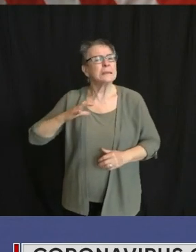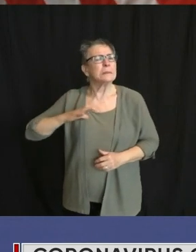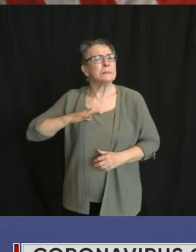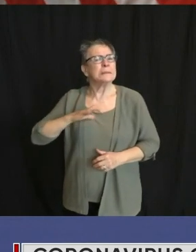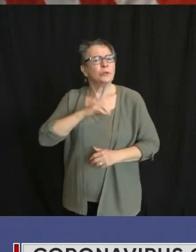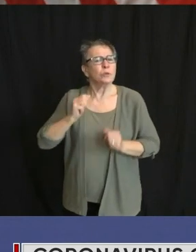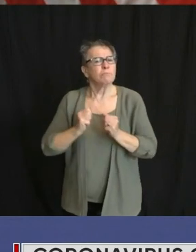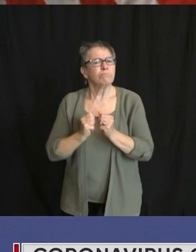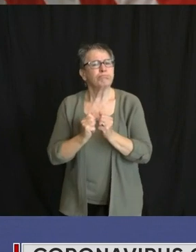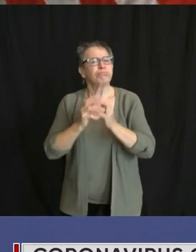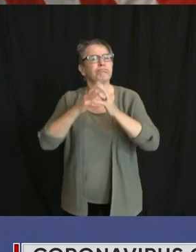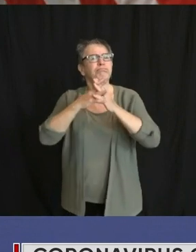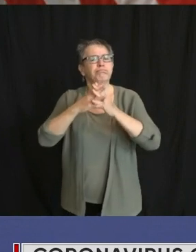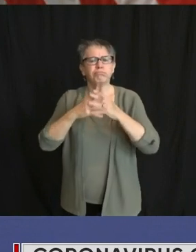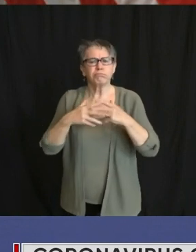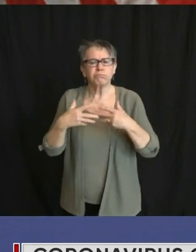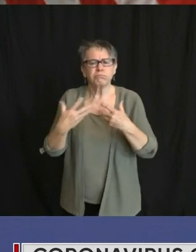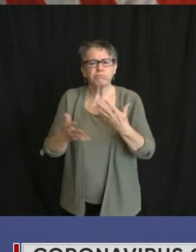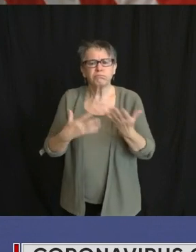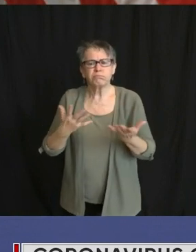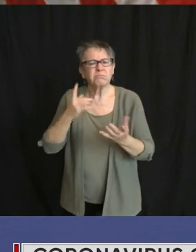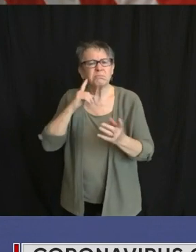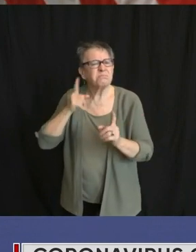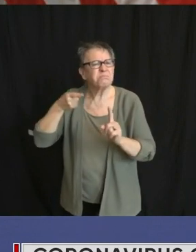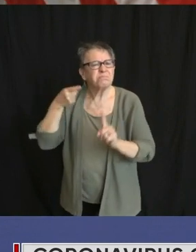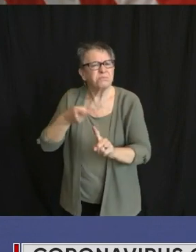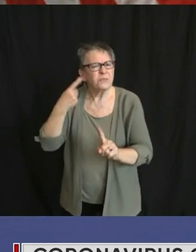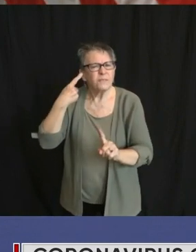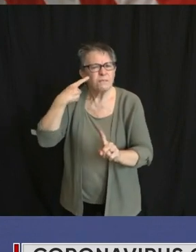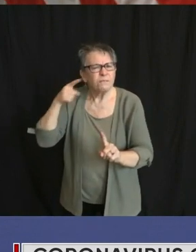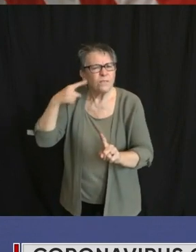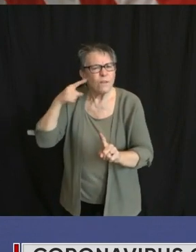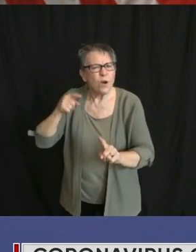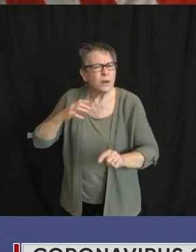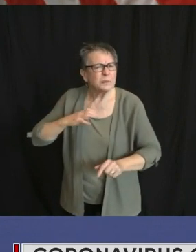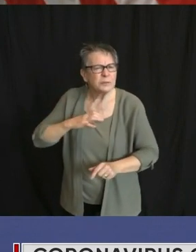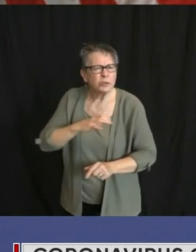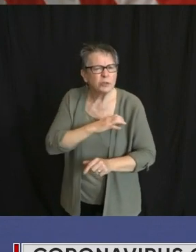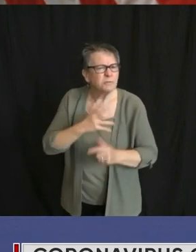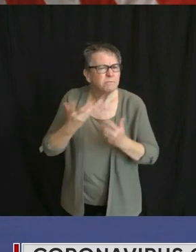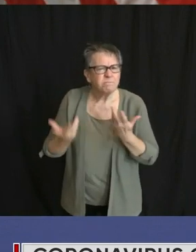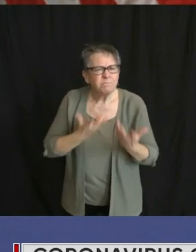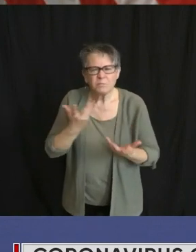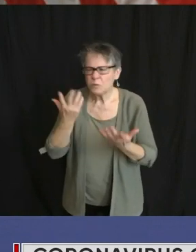HOPING TO HEAR FROM THESE